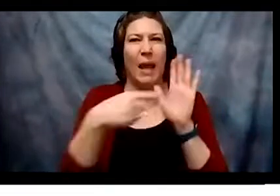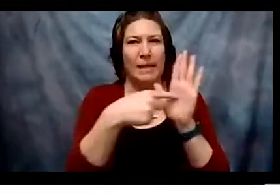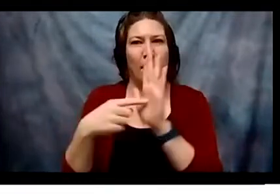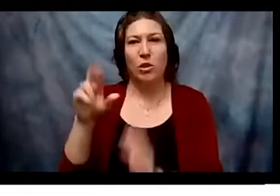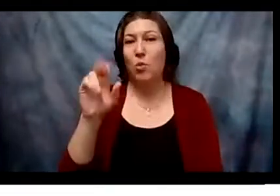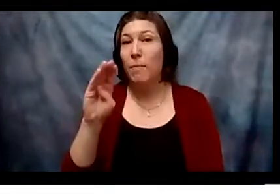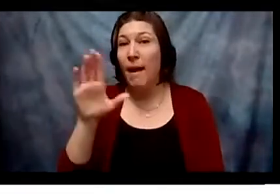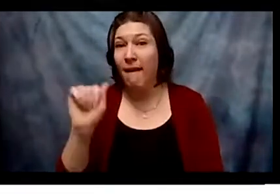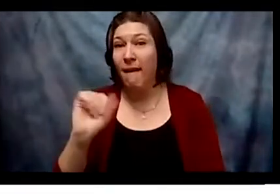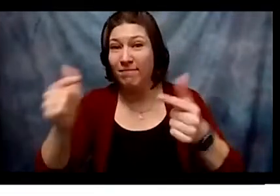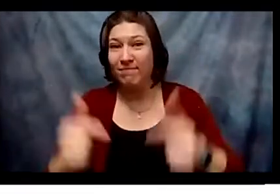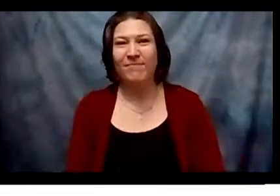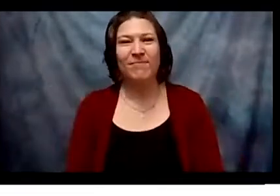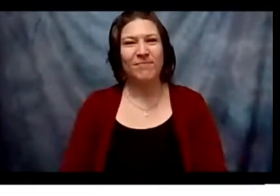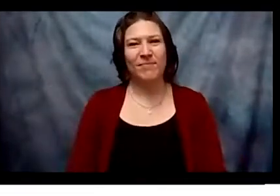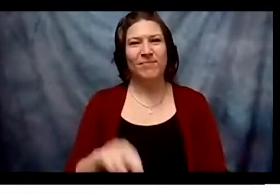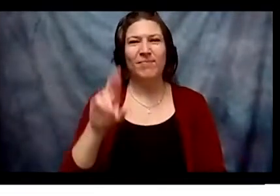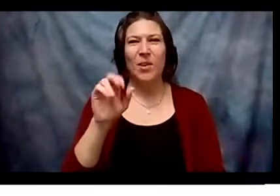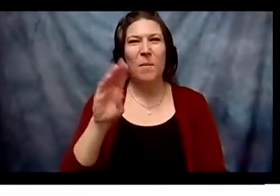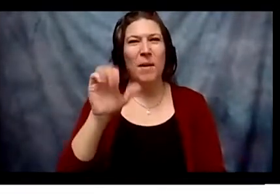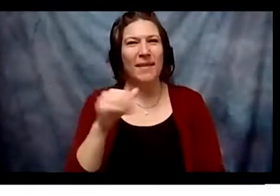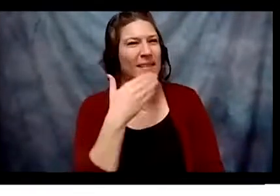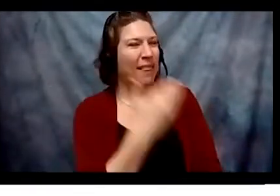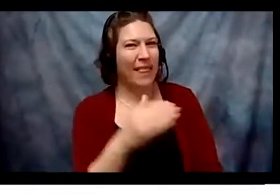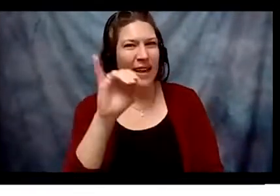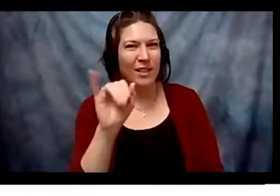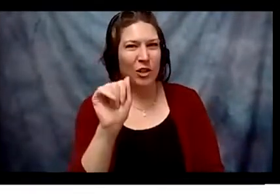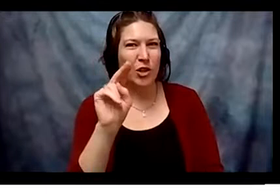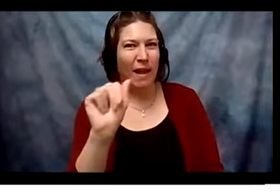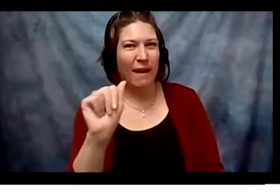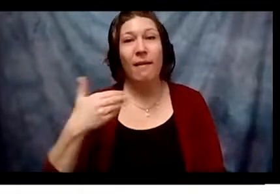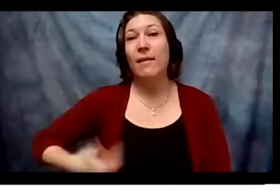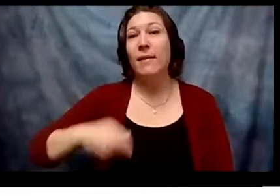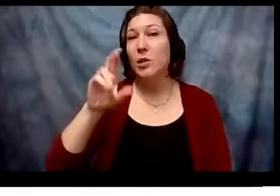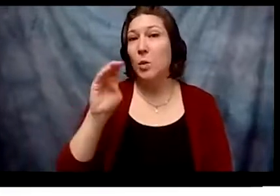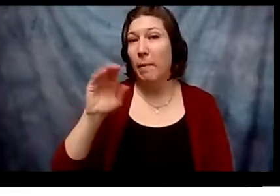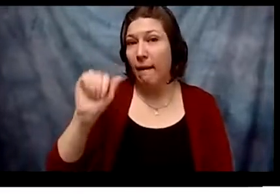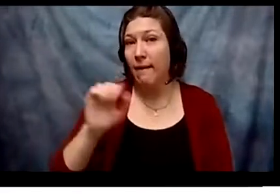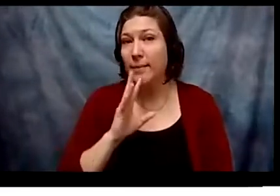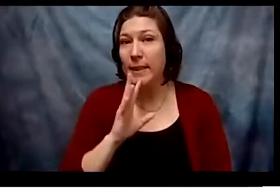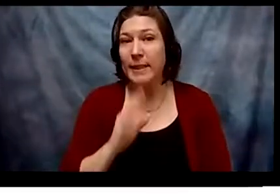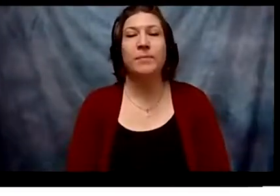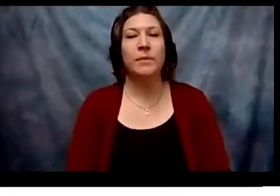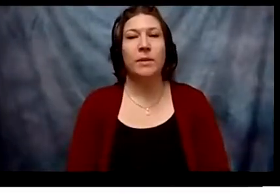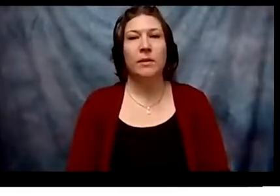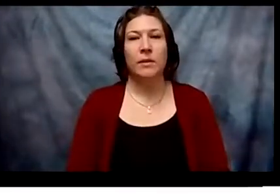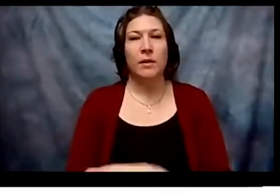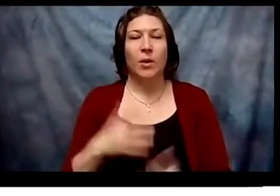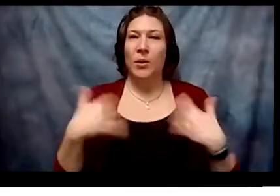Yes, Thanks. Jana. Rebecca speaking here. Do I ever have a list